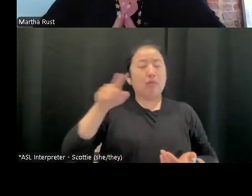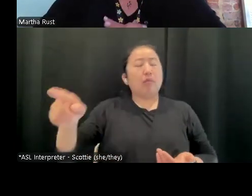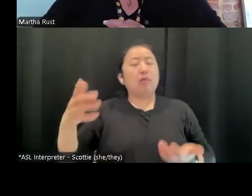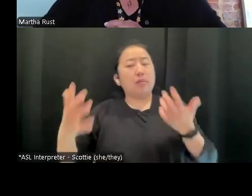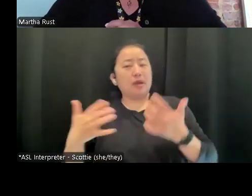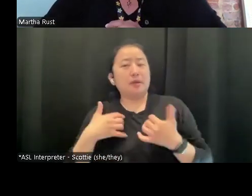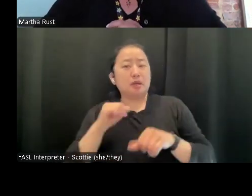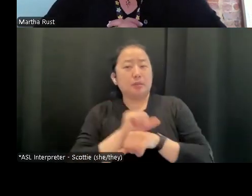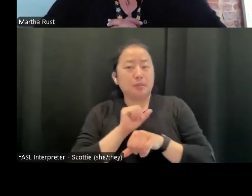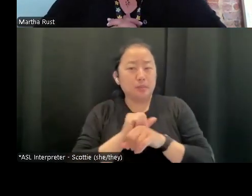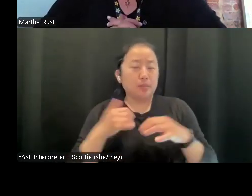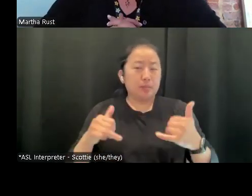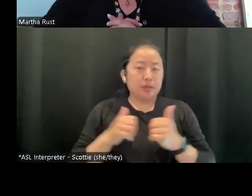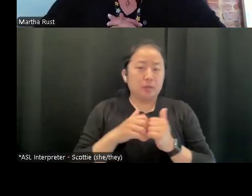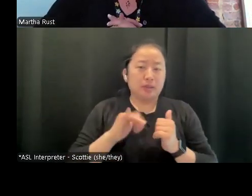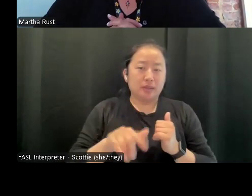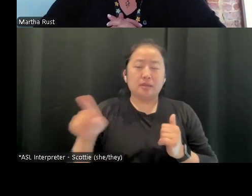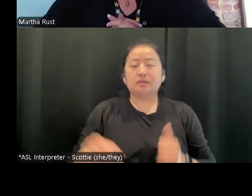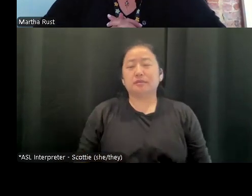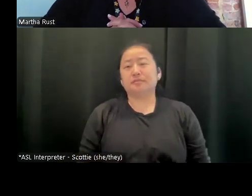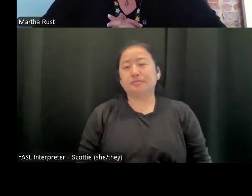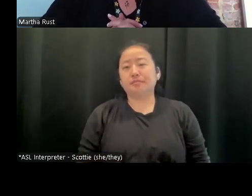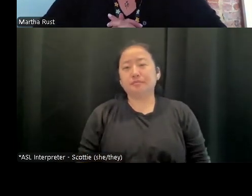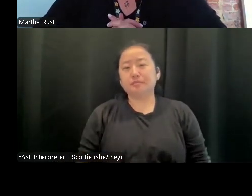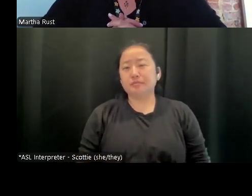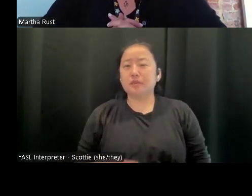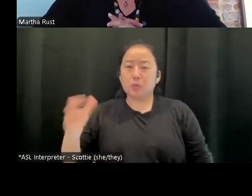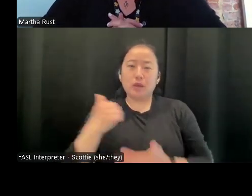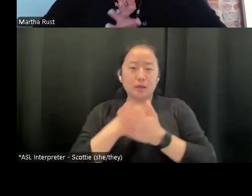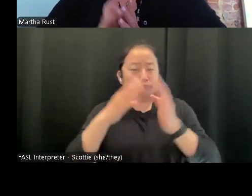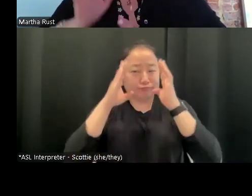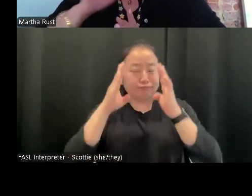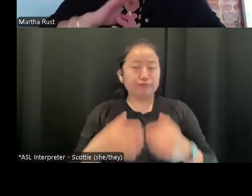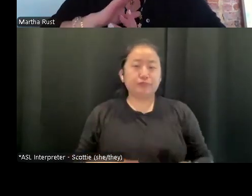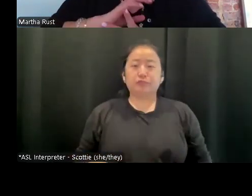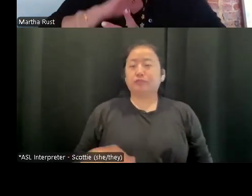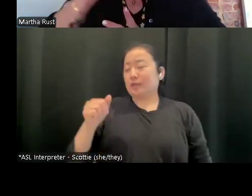with during the day, keeping the attention. It works with an app, you can put music behind